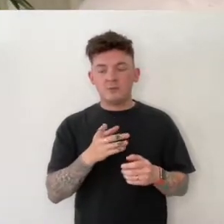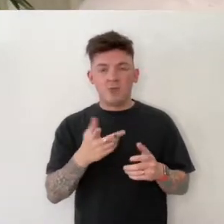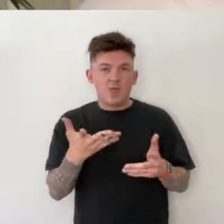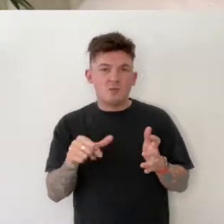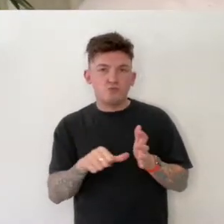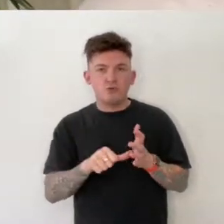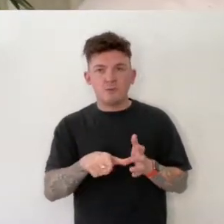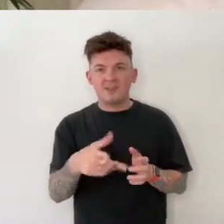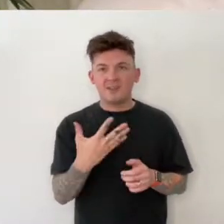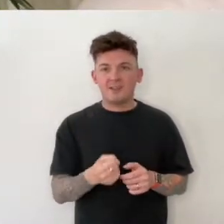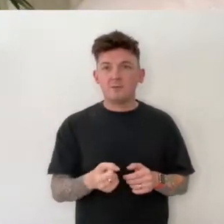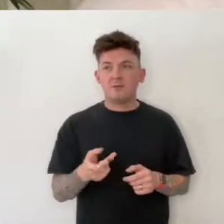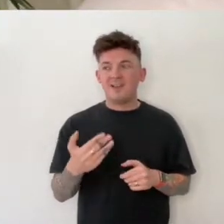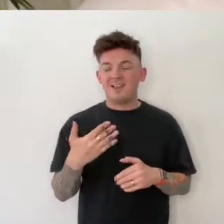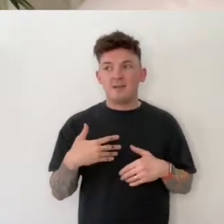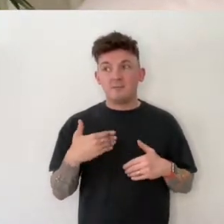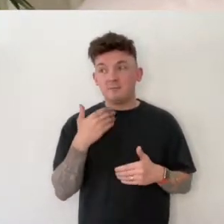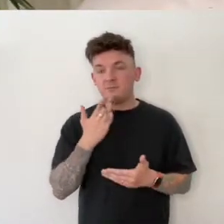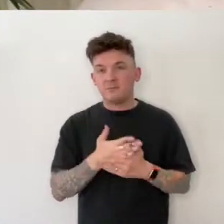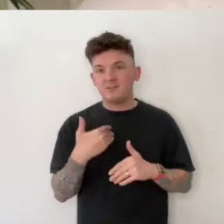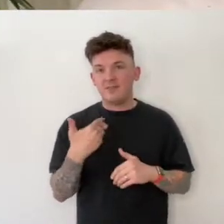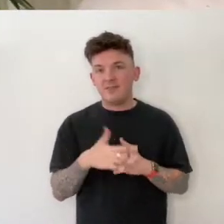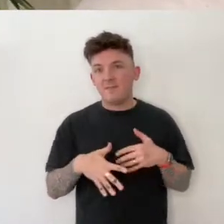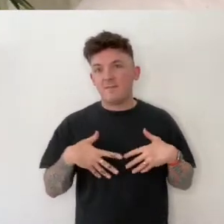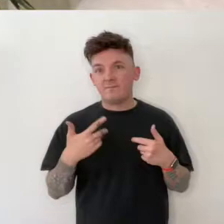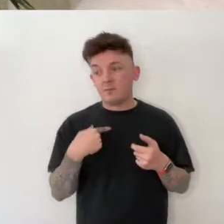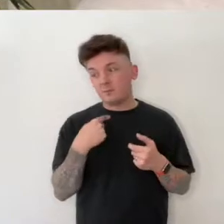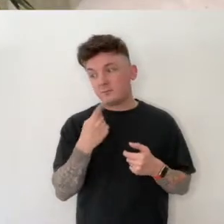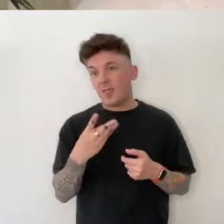i was never going to tell anyone about it so i experimented with eyeliner i experimented